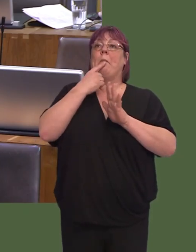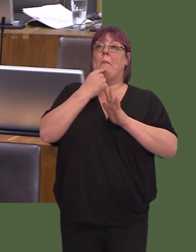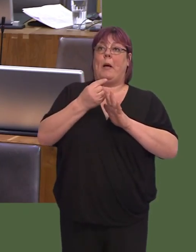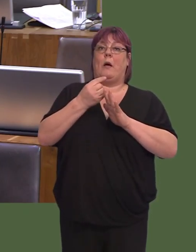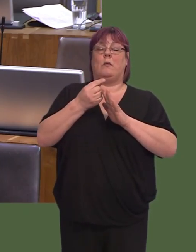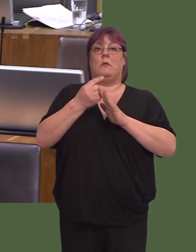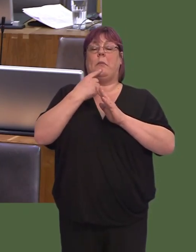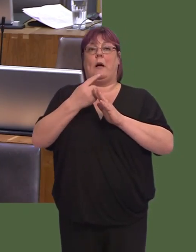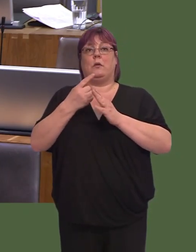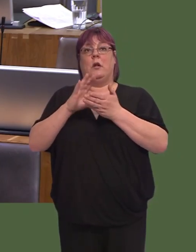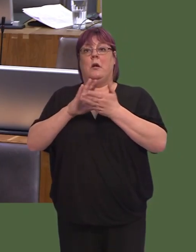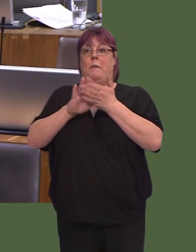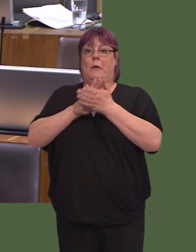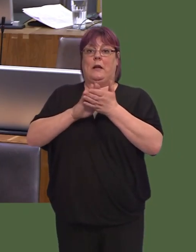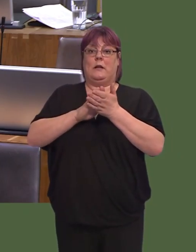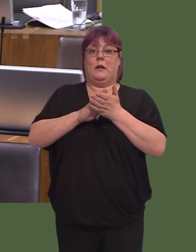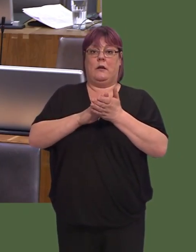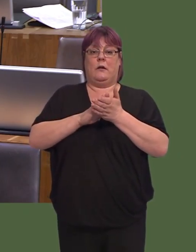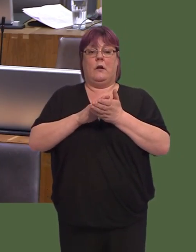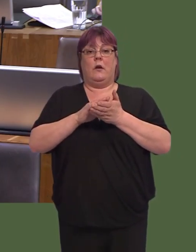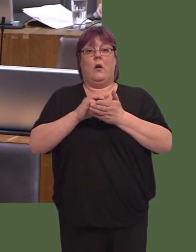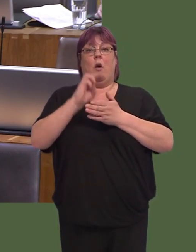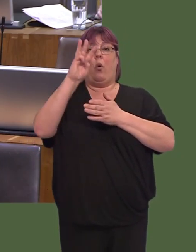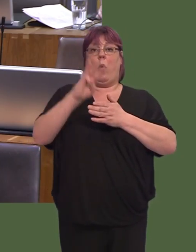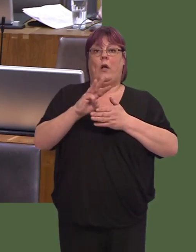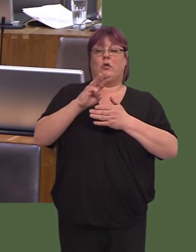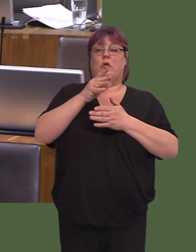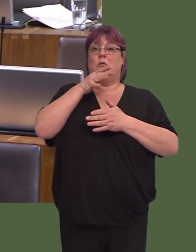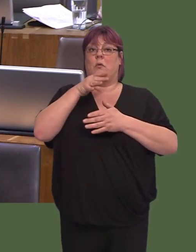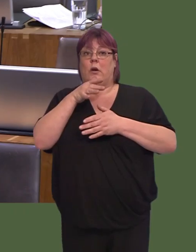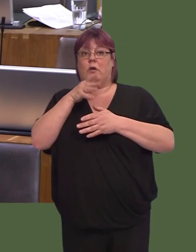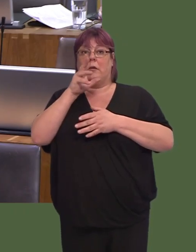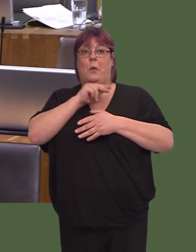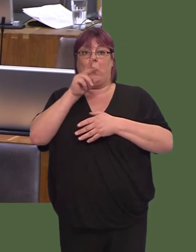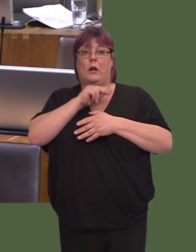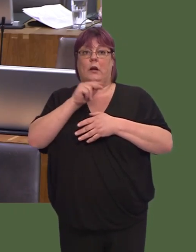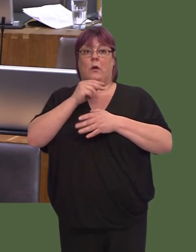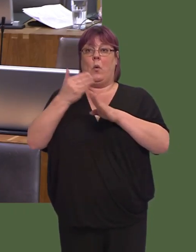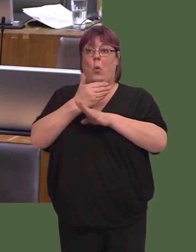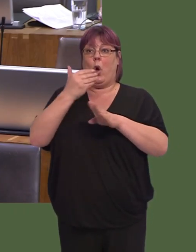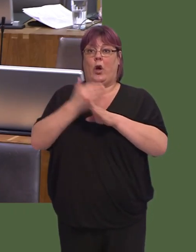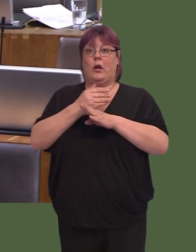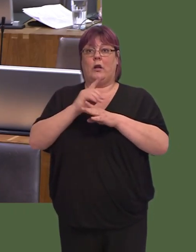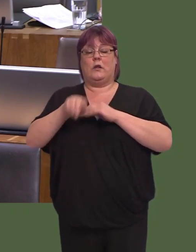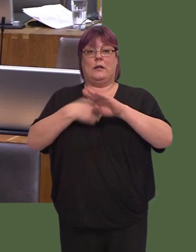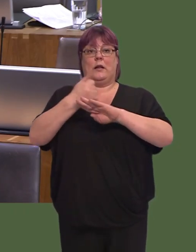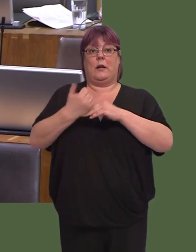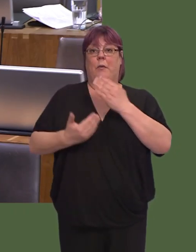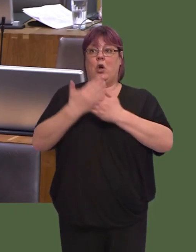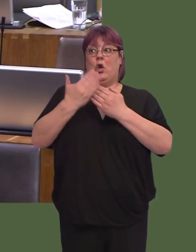progress to expand Welsh-medium early years provision and it will be used to undertake work specifically aimed at establishing new settings in areas with a current shortage